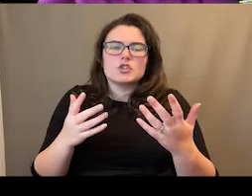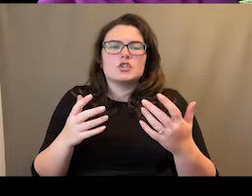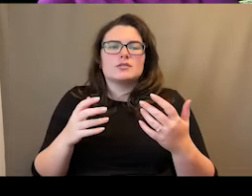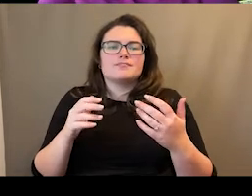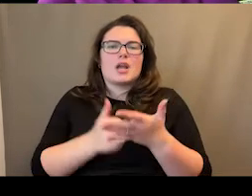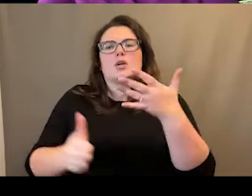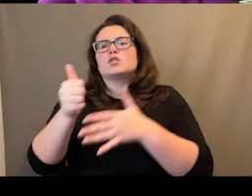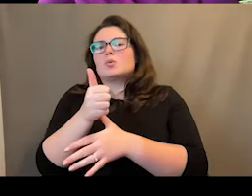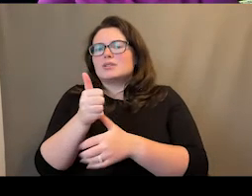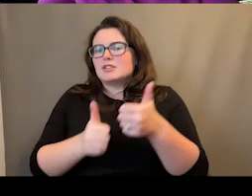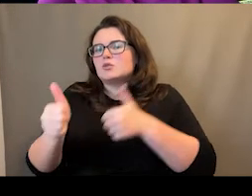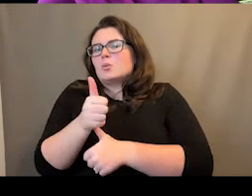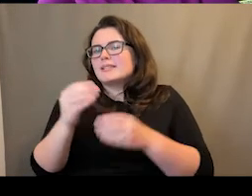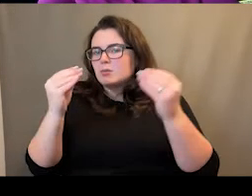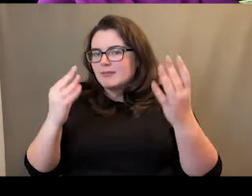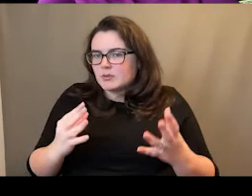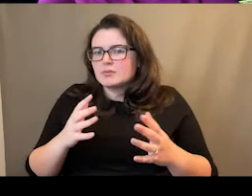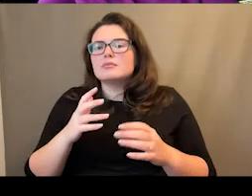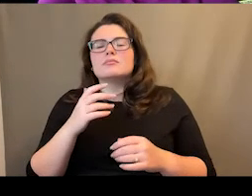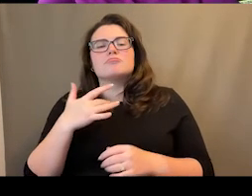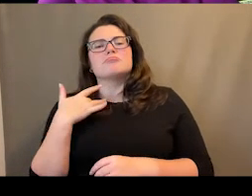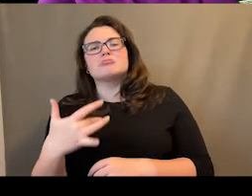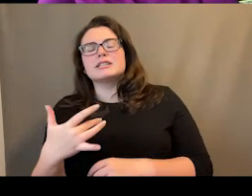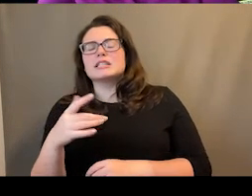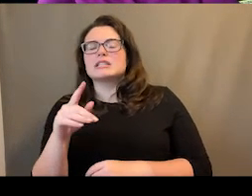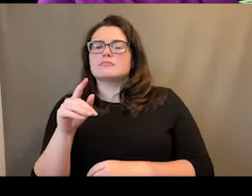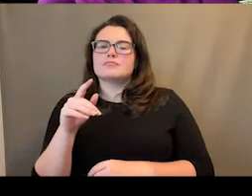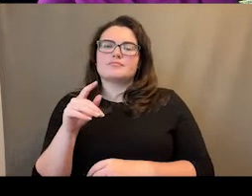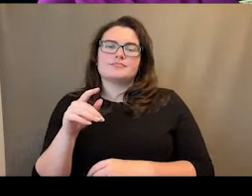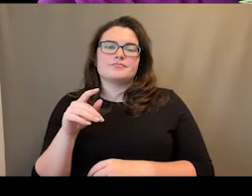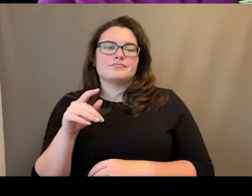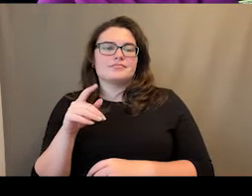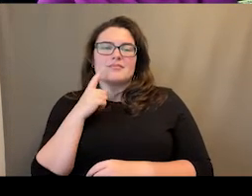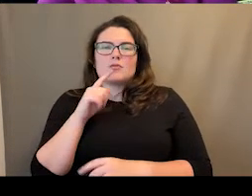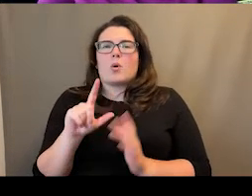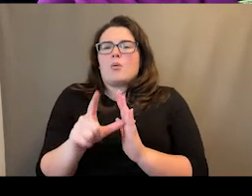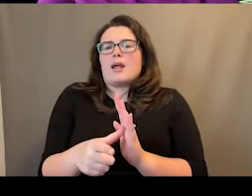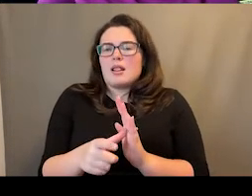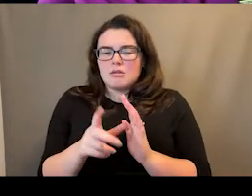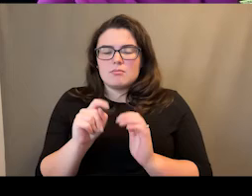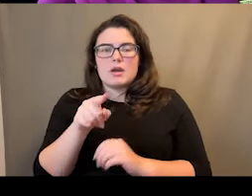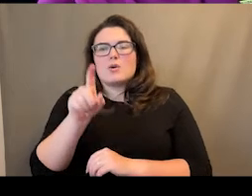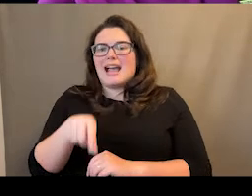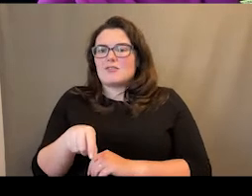a tenured associate professor for a little while, but you need to be at that stage.